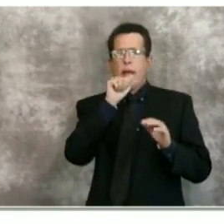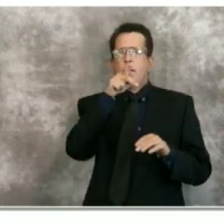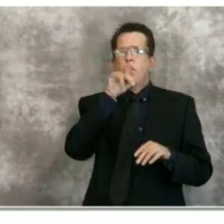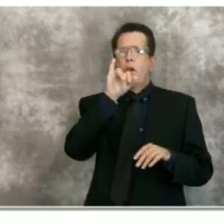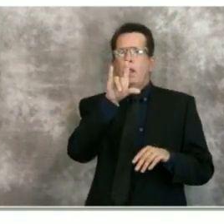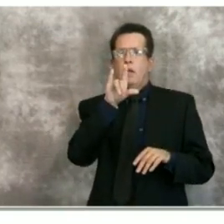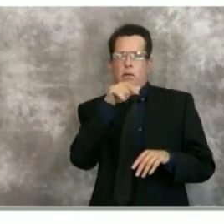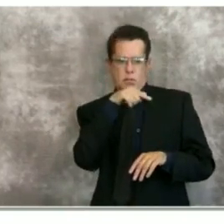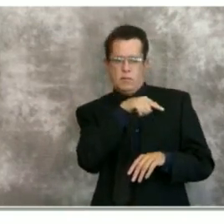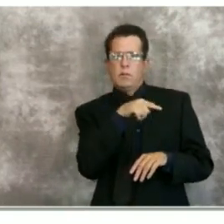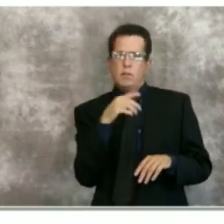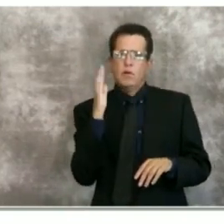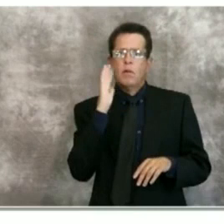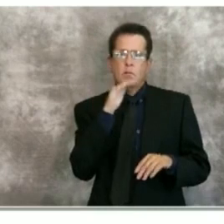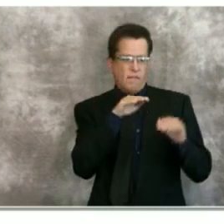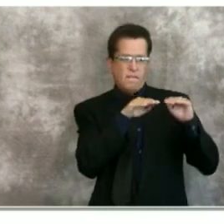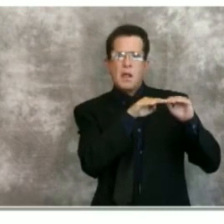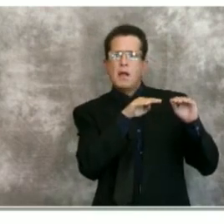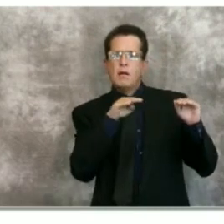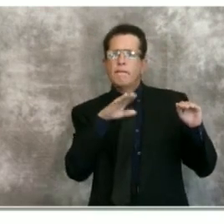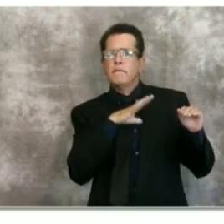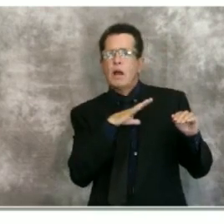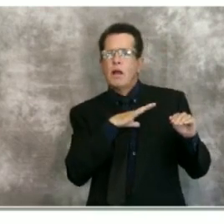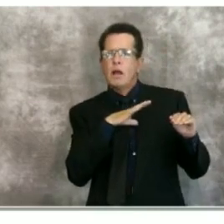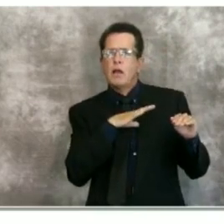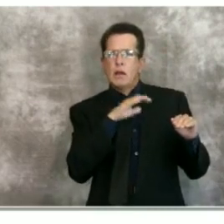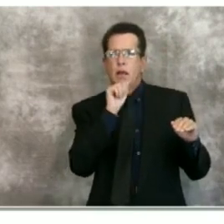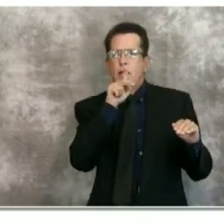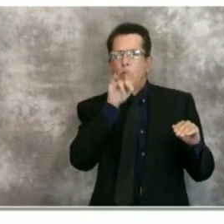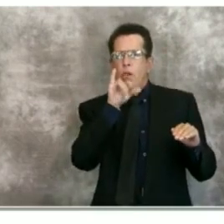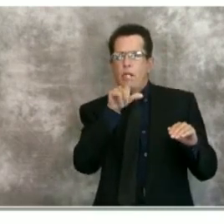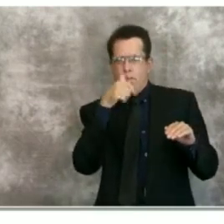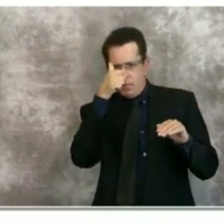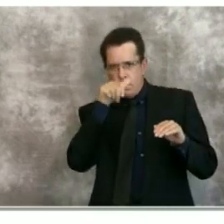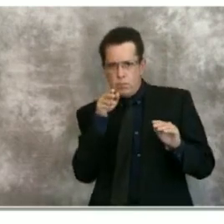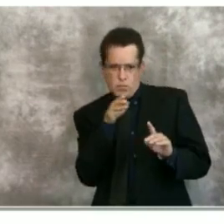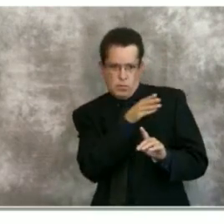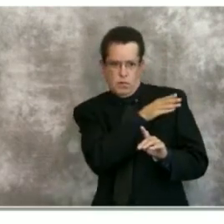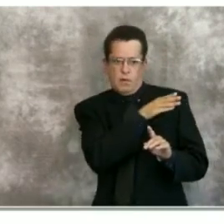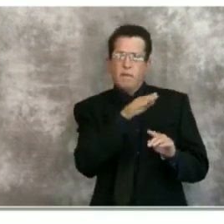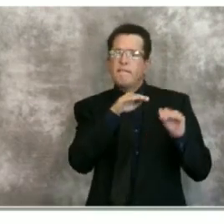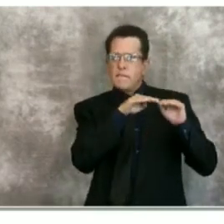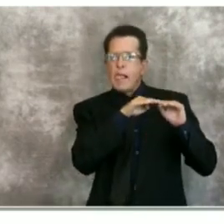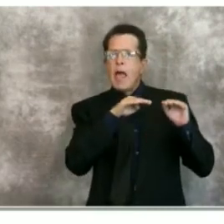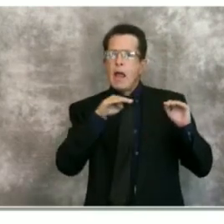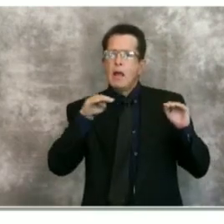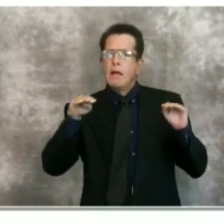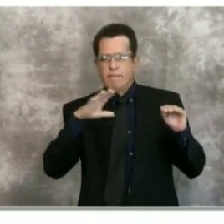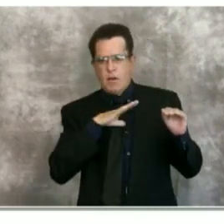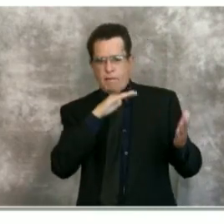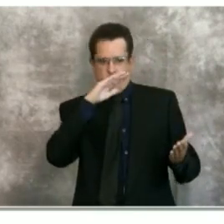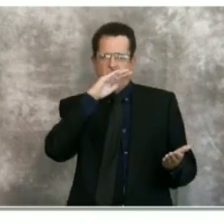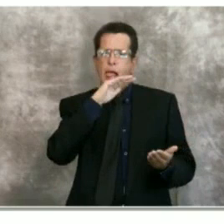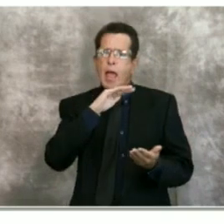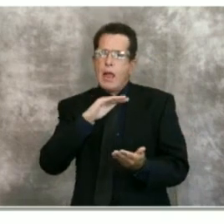WHICH THE BEGINNING OF OUR FIRST CASES IN THE BEGINNING